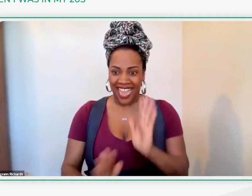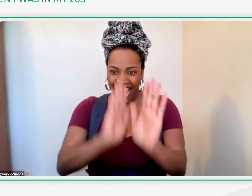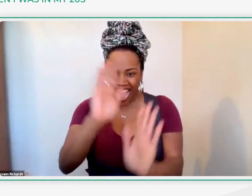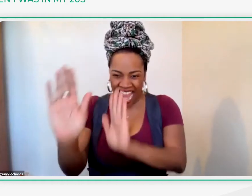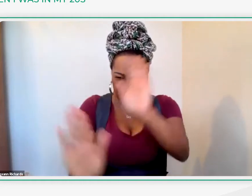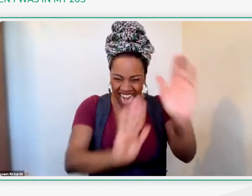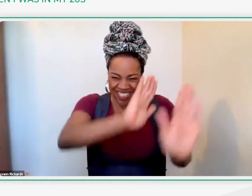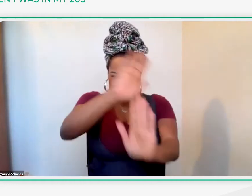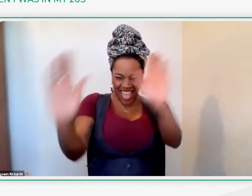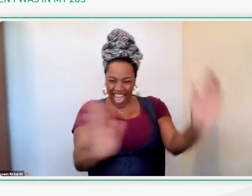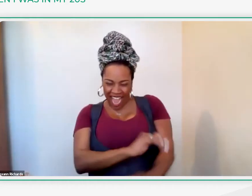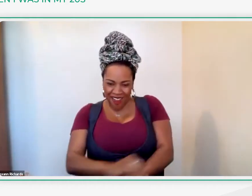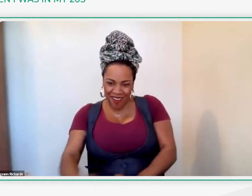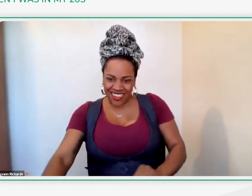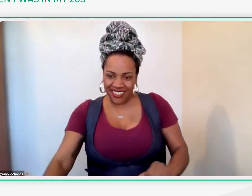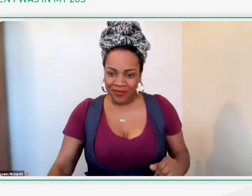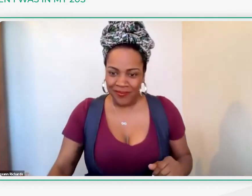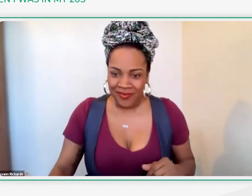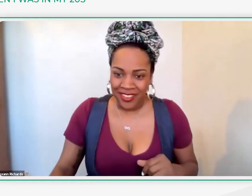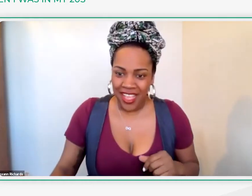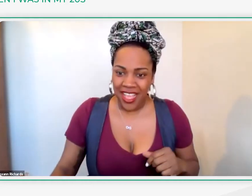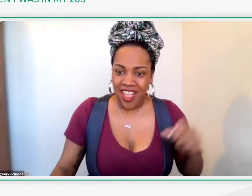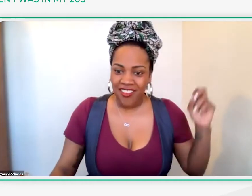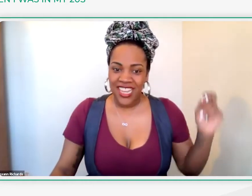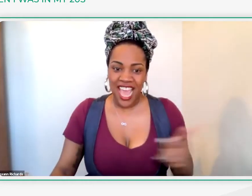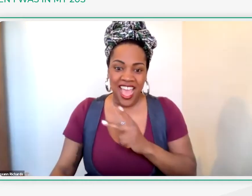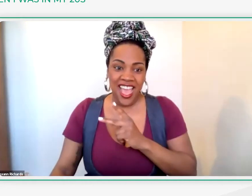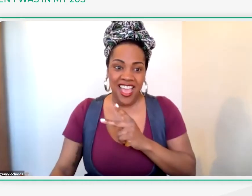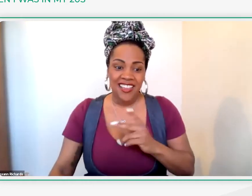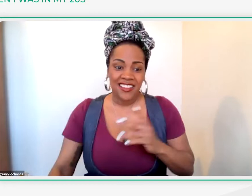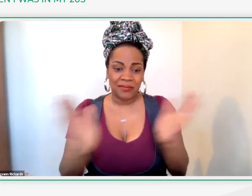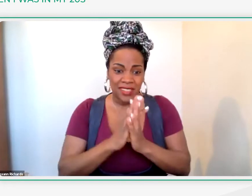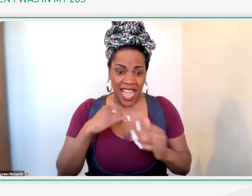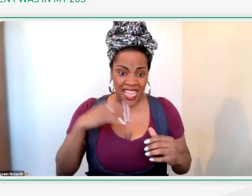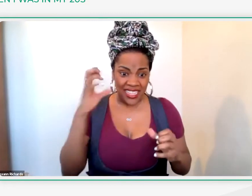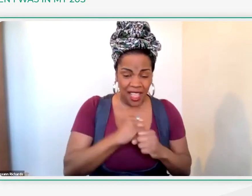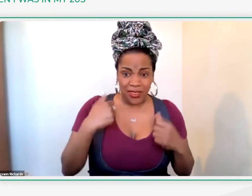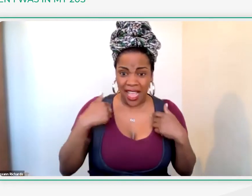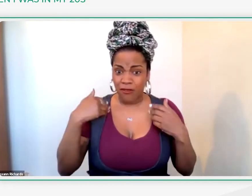Hello, hello, hello, everyone!